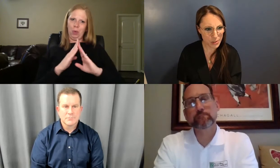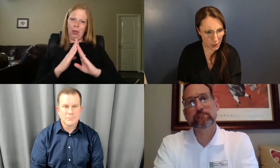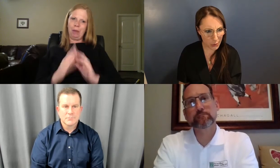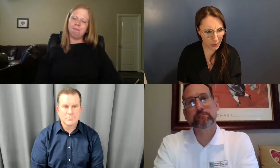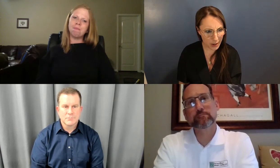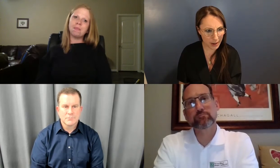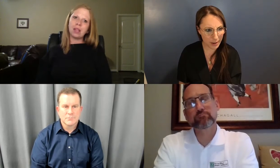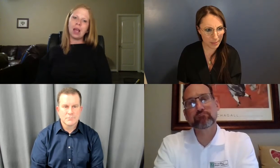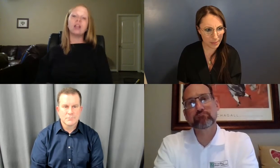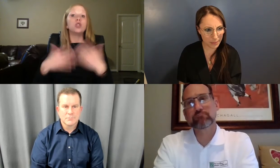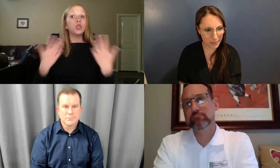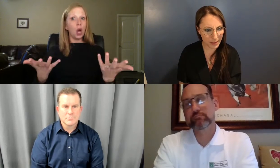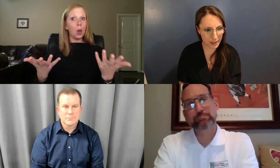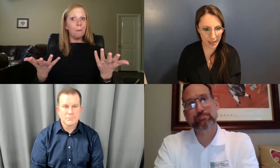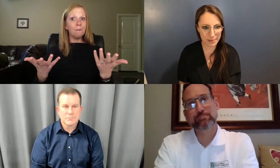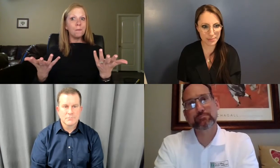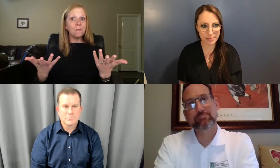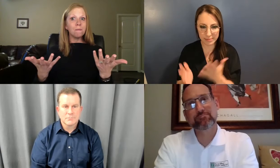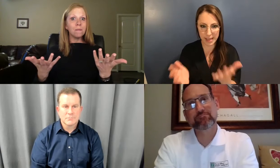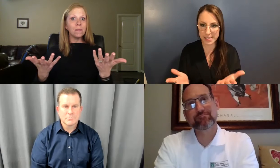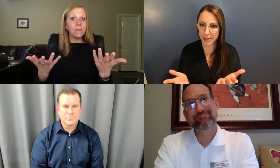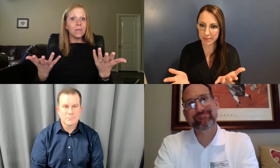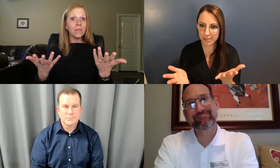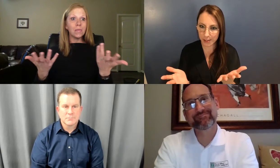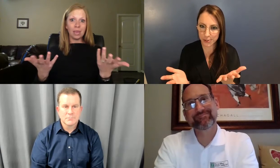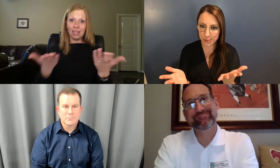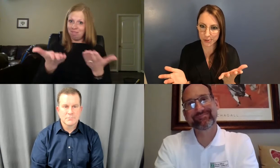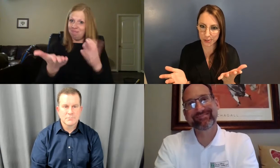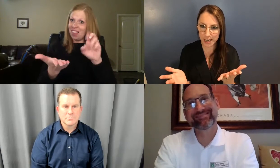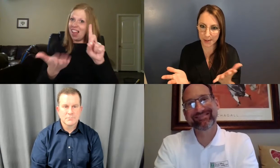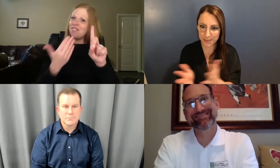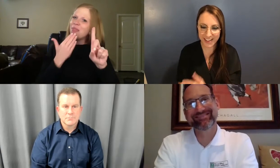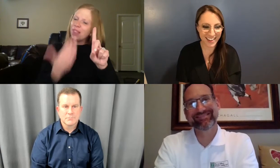So again, Ed here, thank you so much for your time.